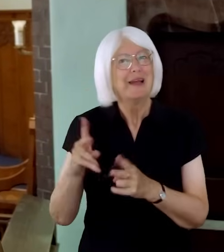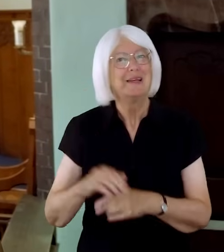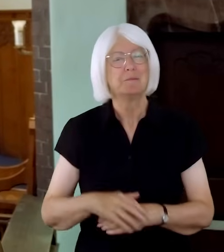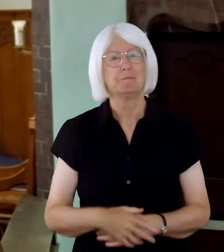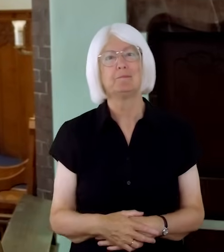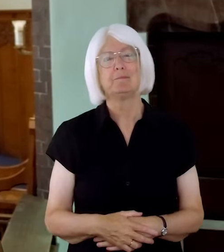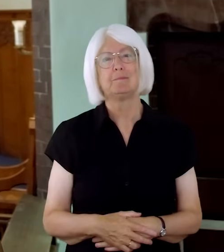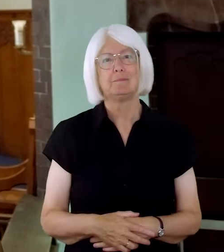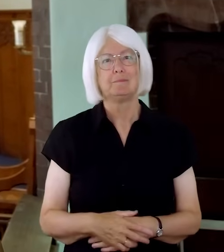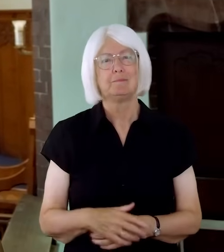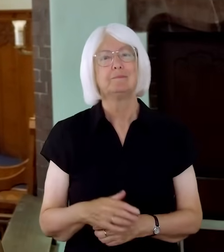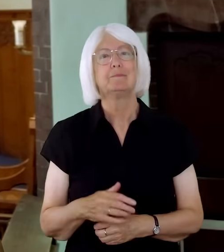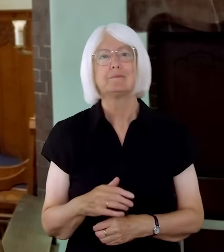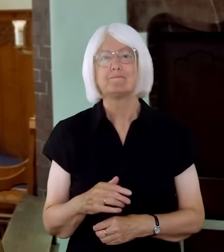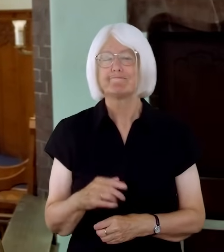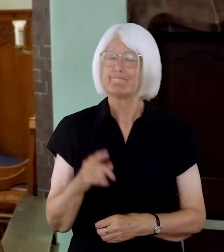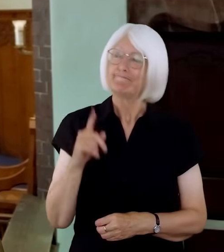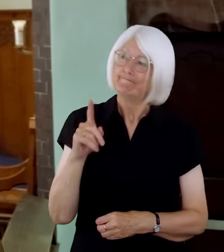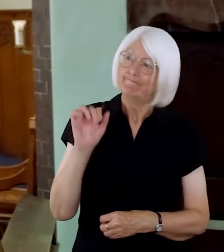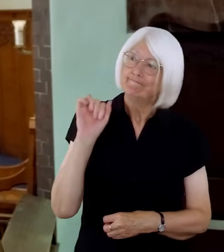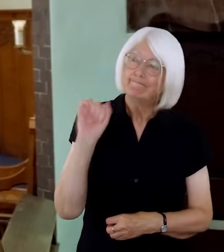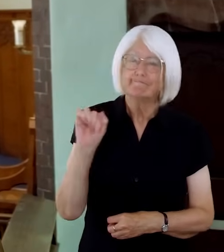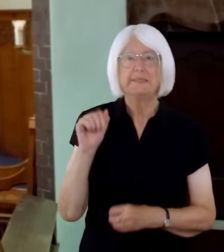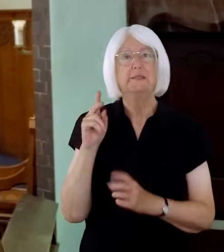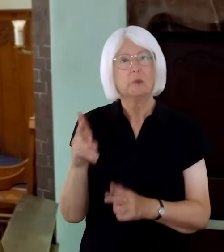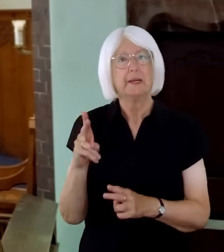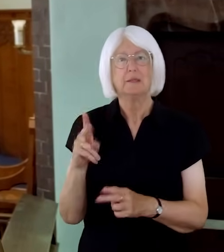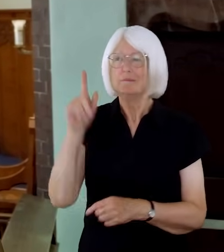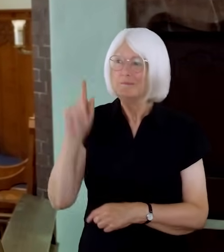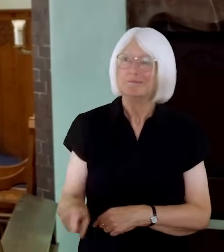Forgiveness is the way of Jesus, the way of the cross,